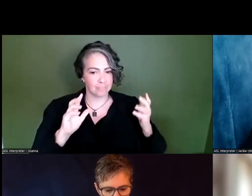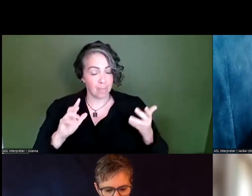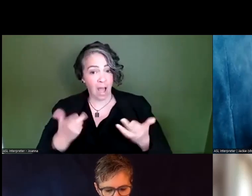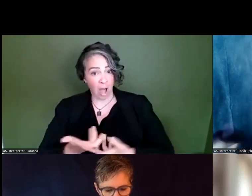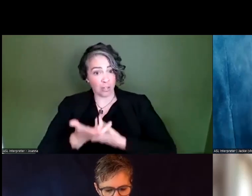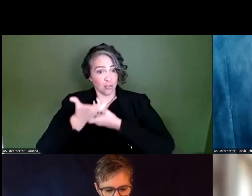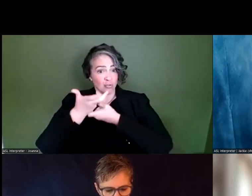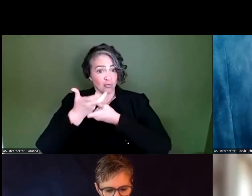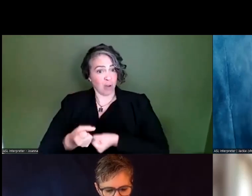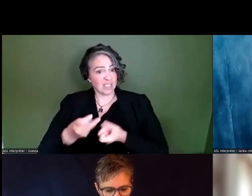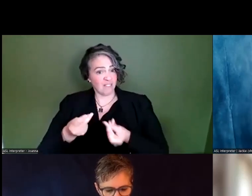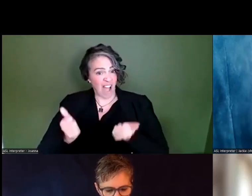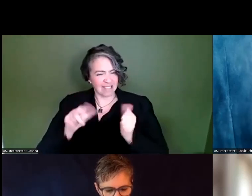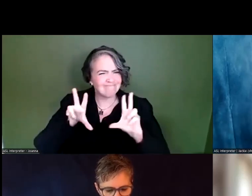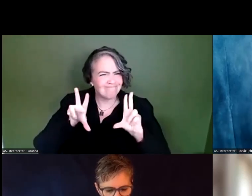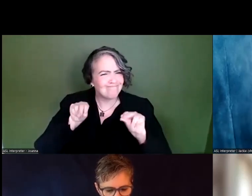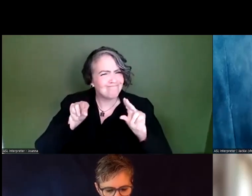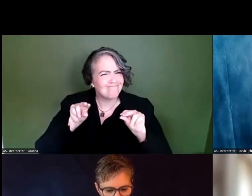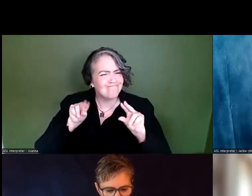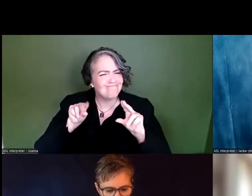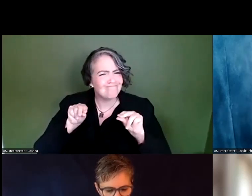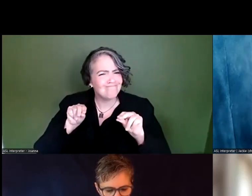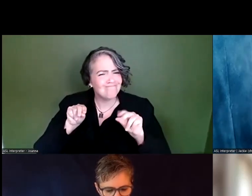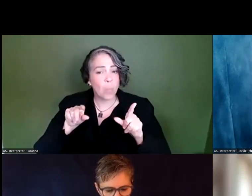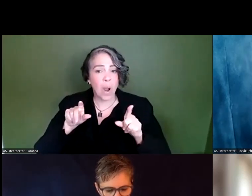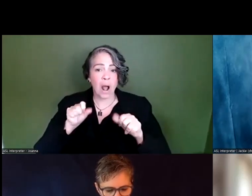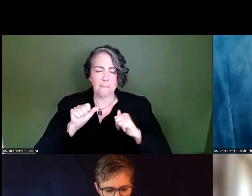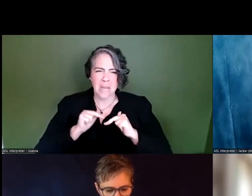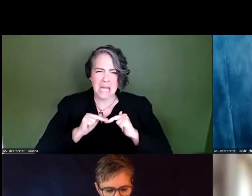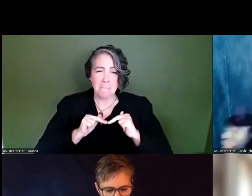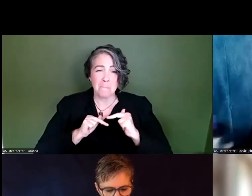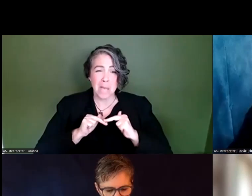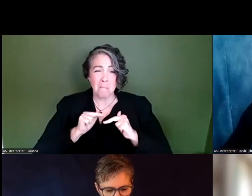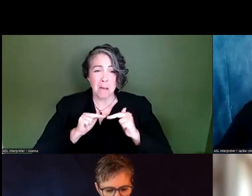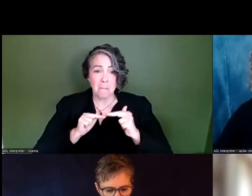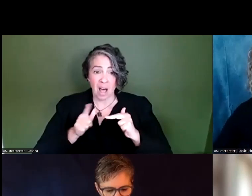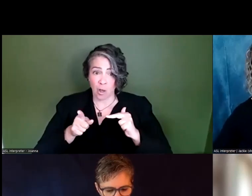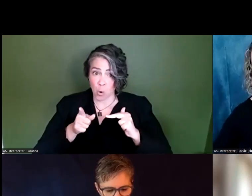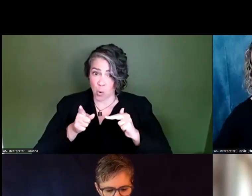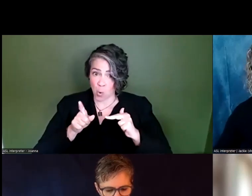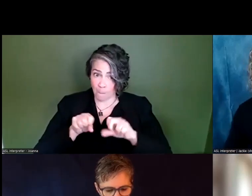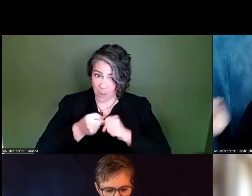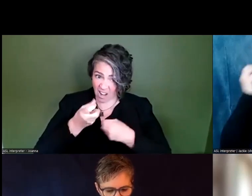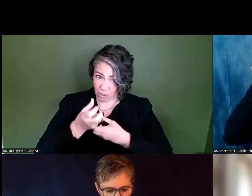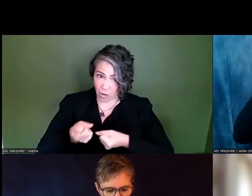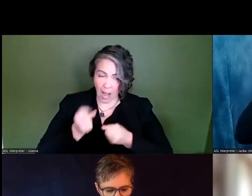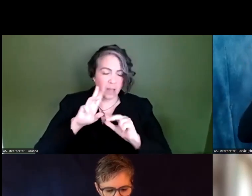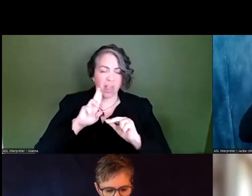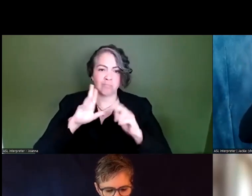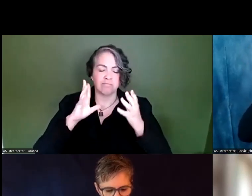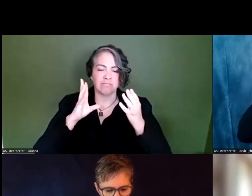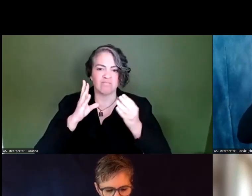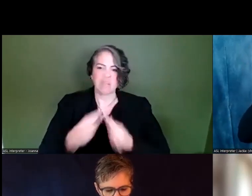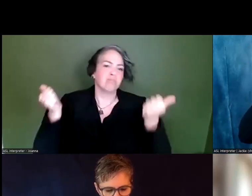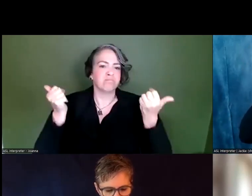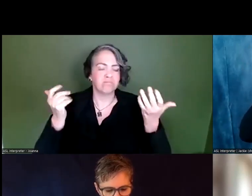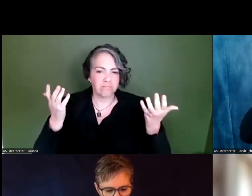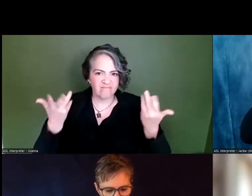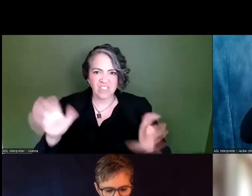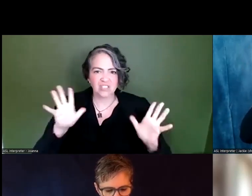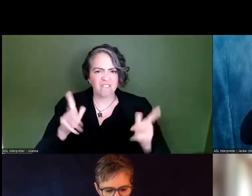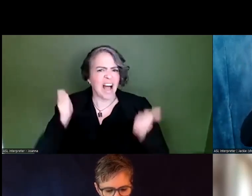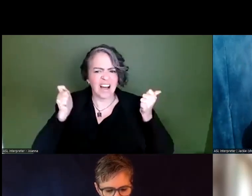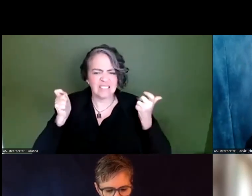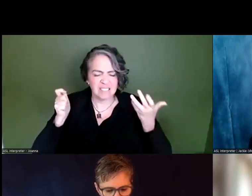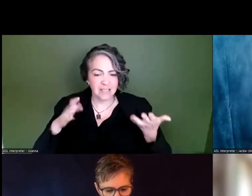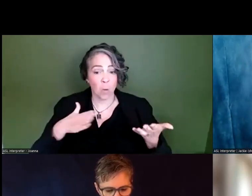time to build and only moments to dissipate. So in my work I've tried to share resources